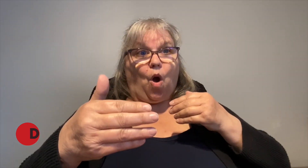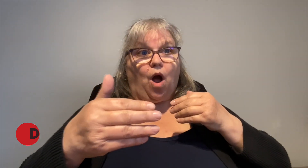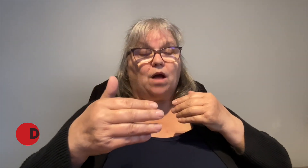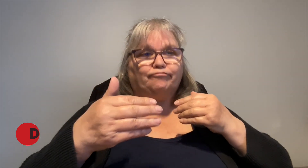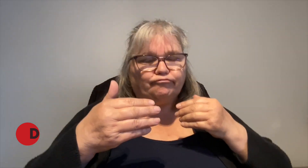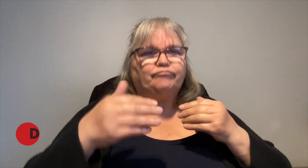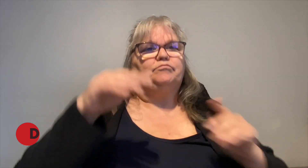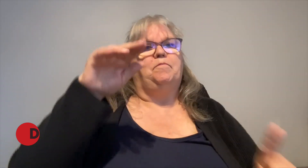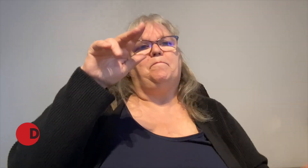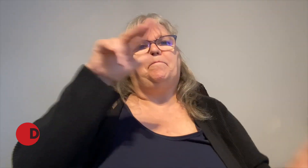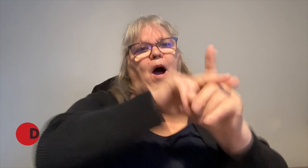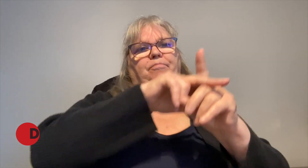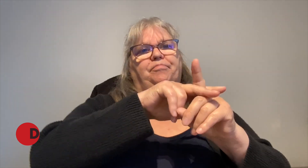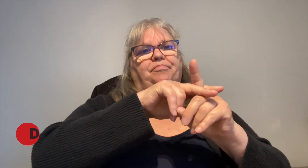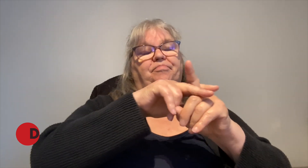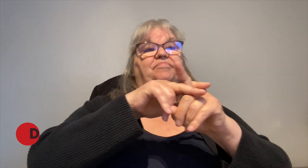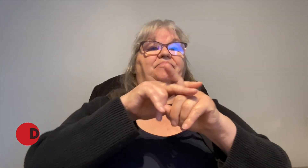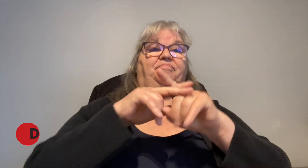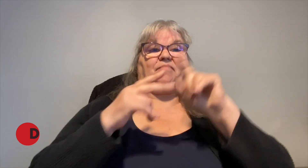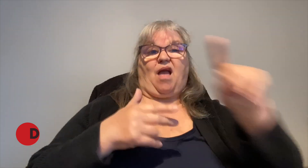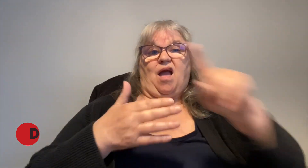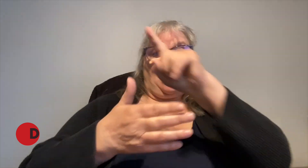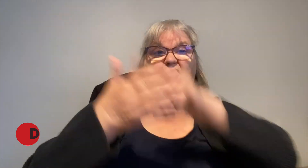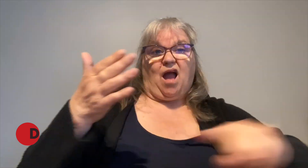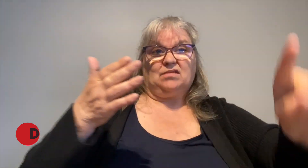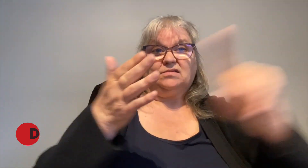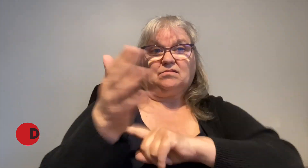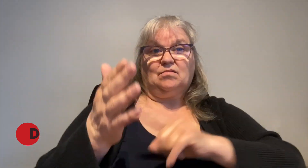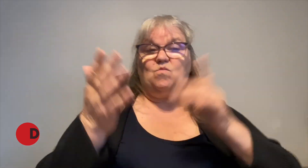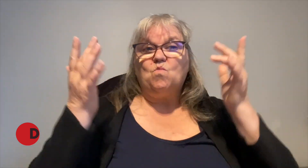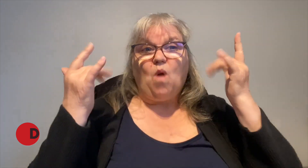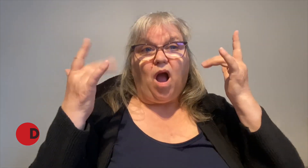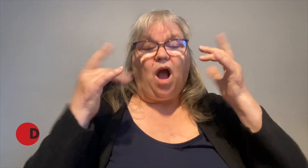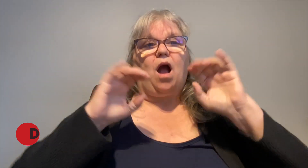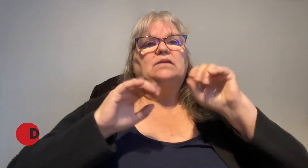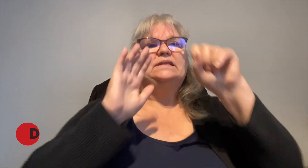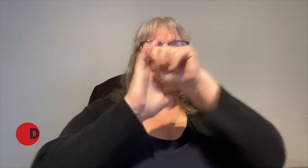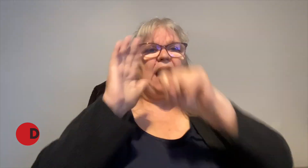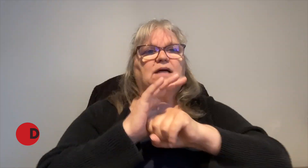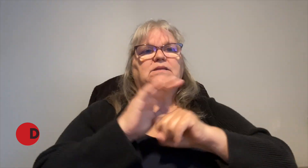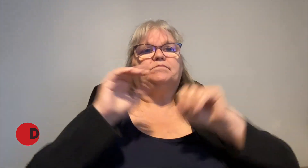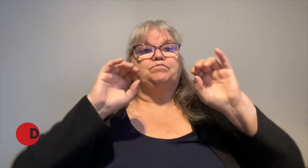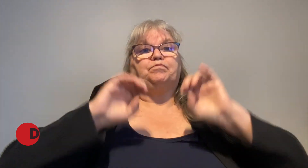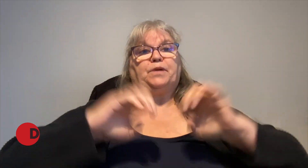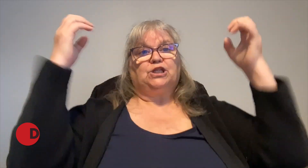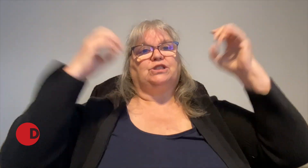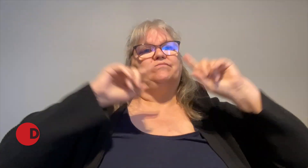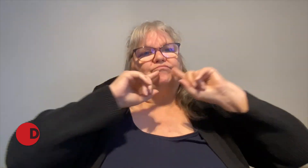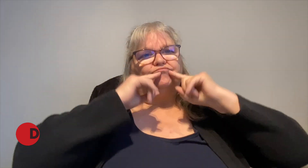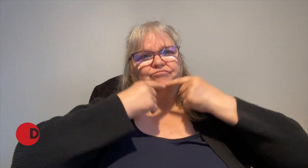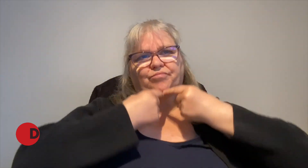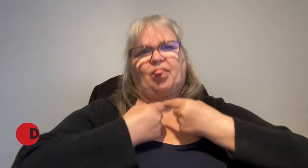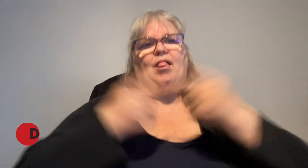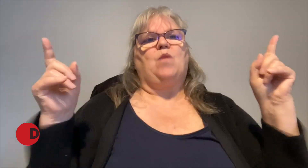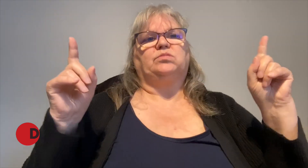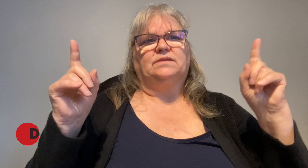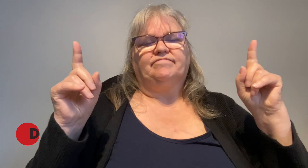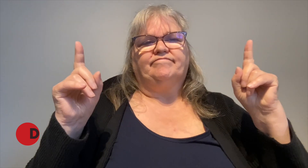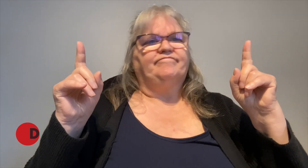announcement that travel was not allowed, and to stay home.